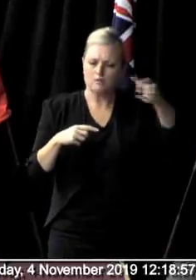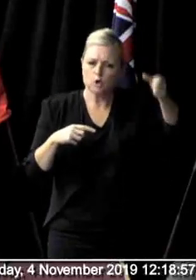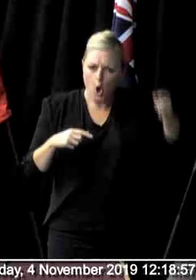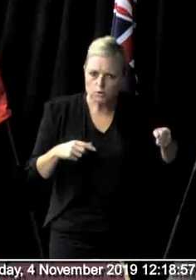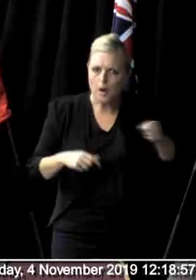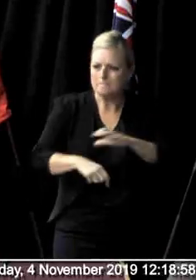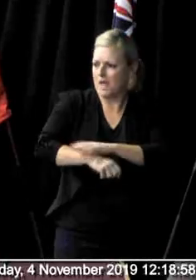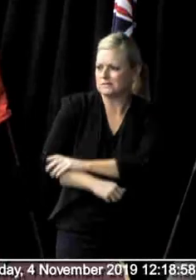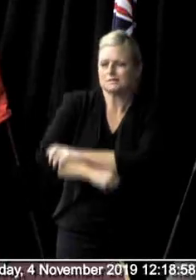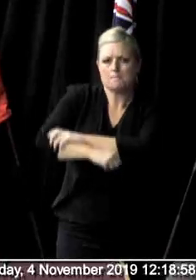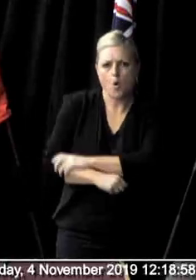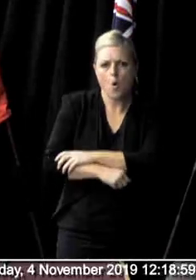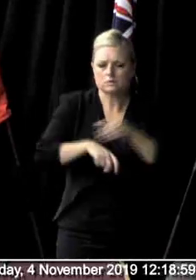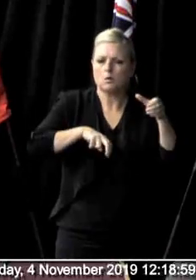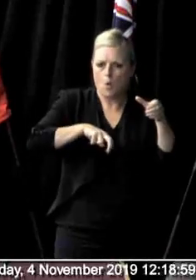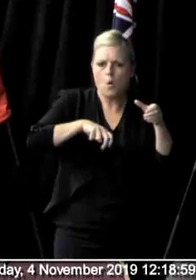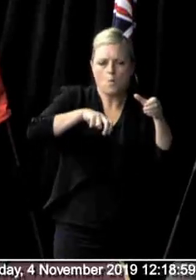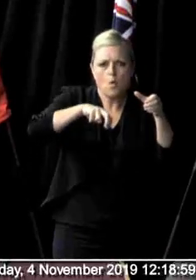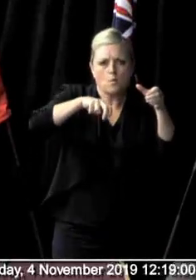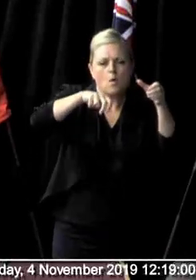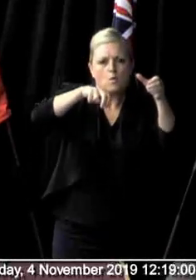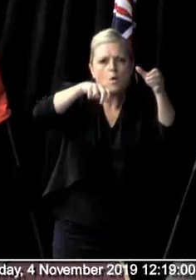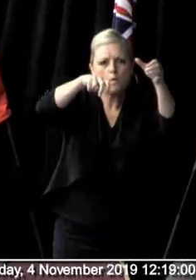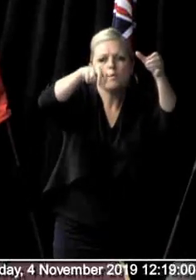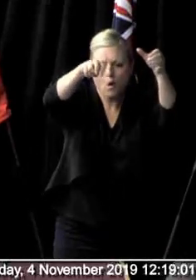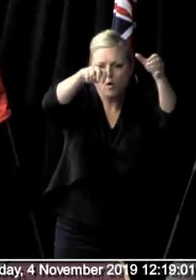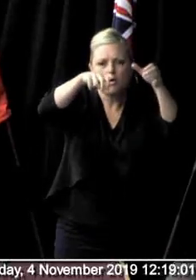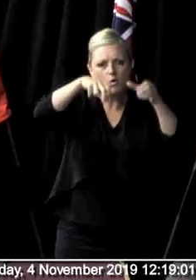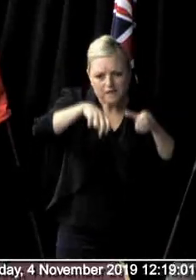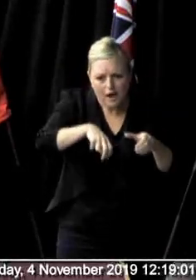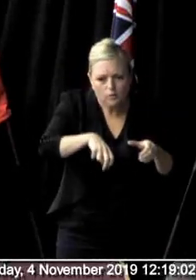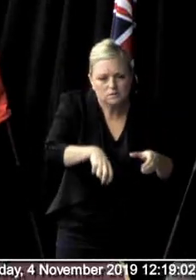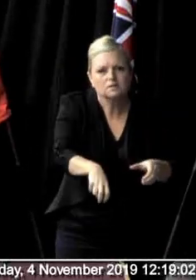on the right side to navigate down the stairs and up the stairs.